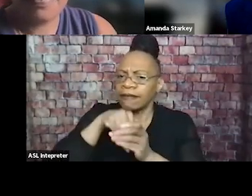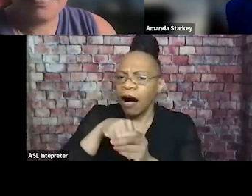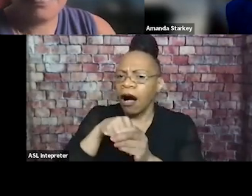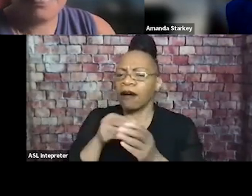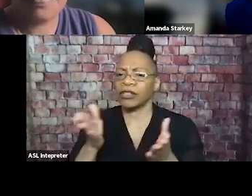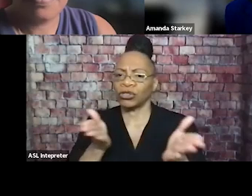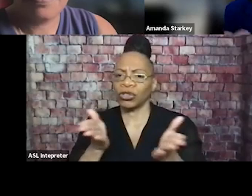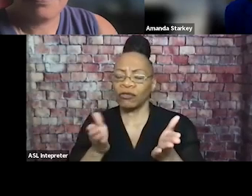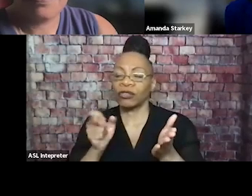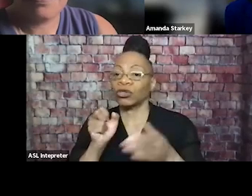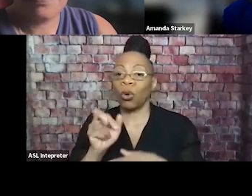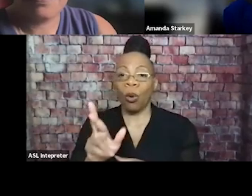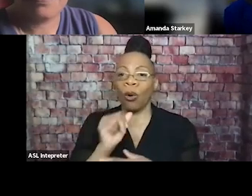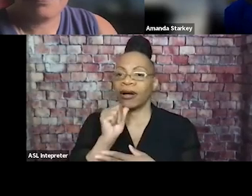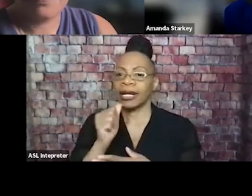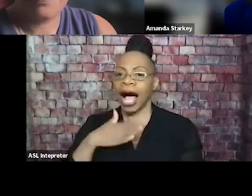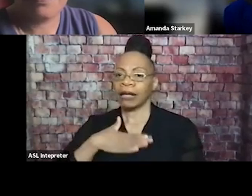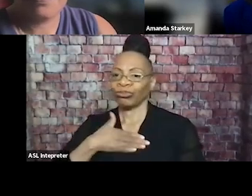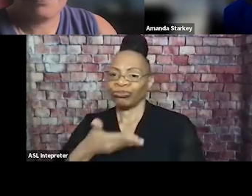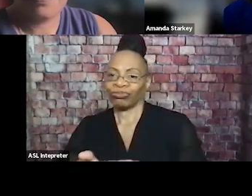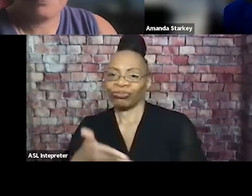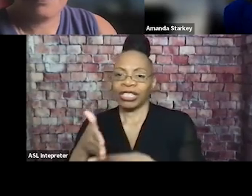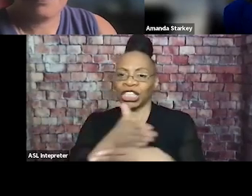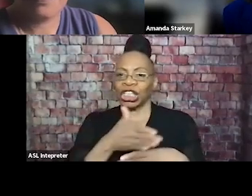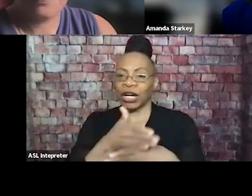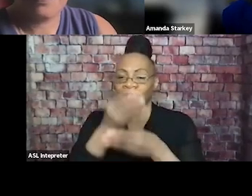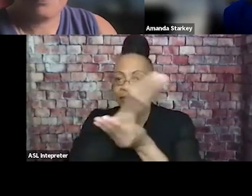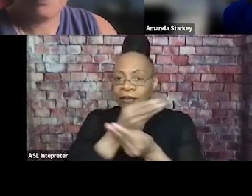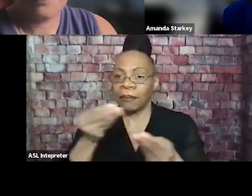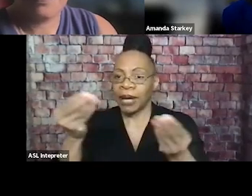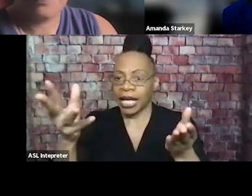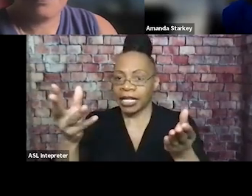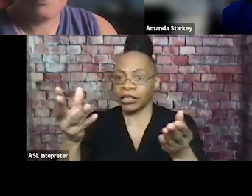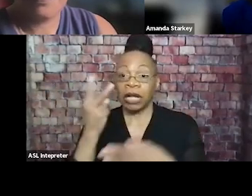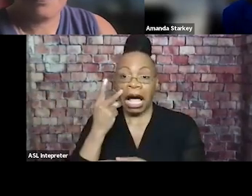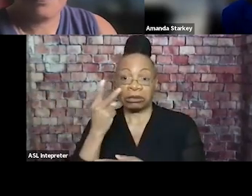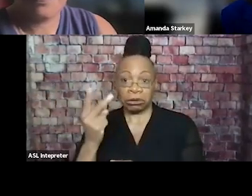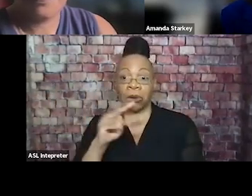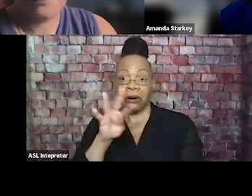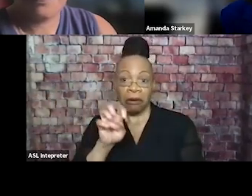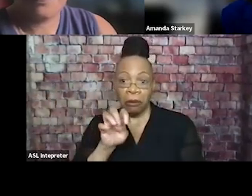or they're not open to sharing a lot of information, I saw some questions about that come through in the Q&A,